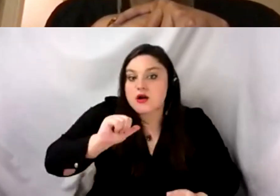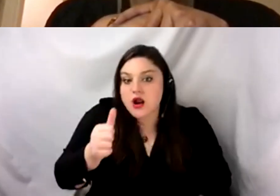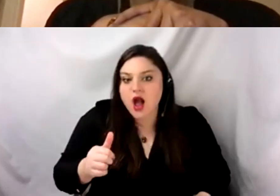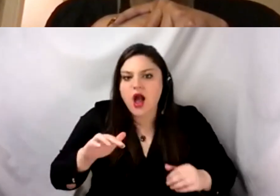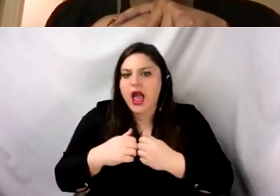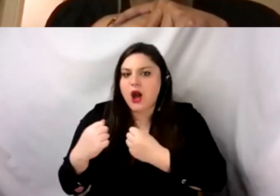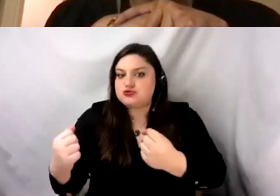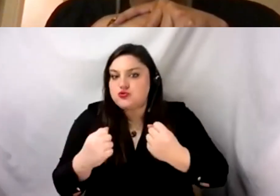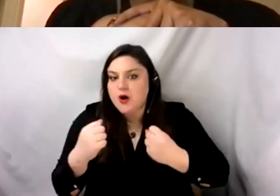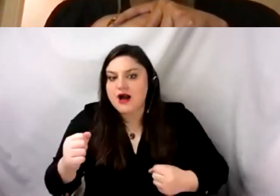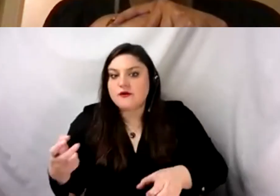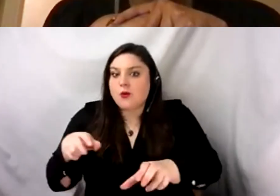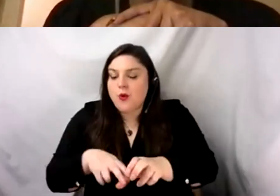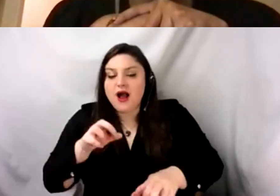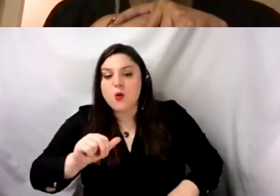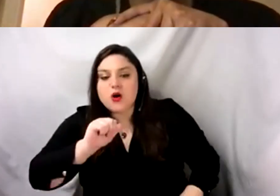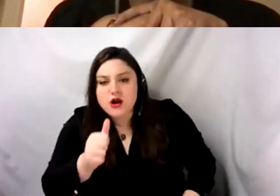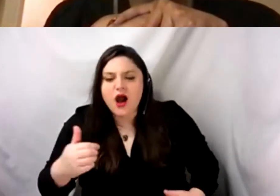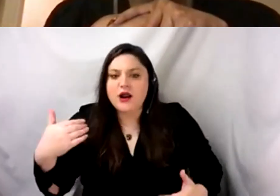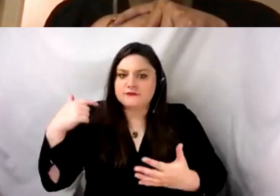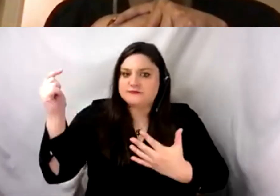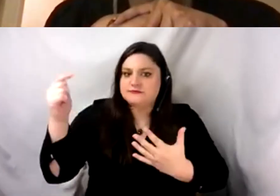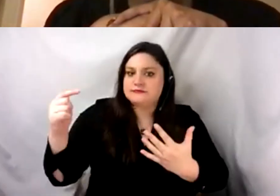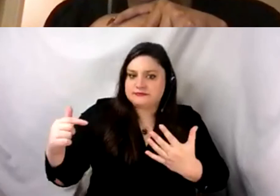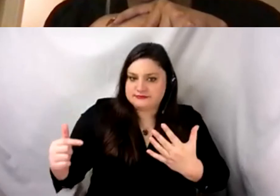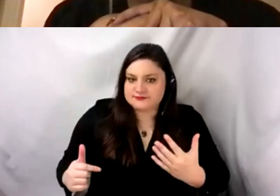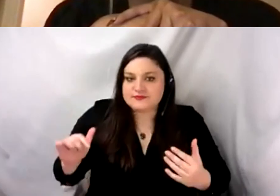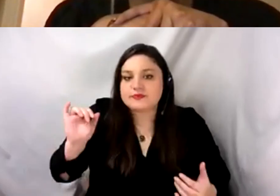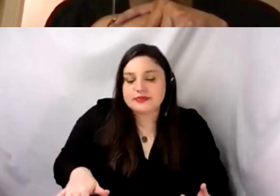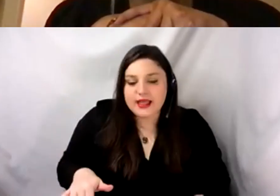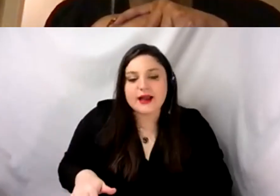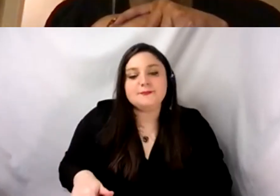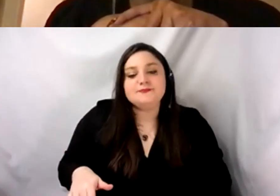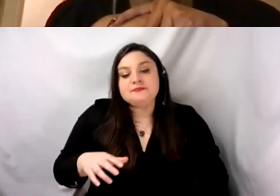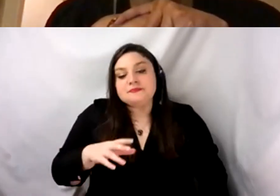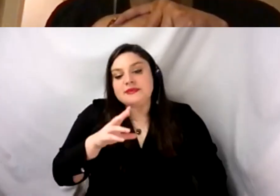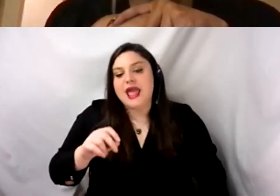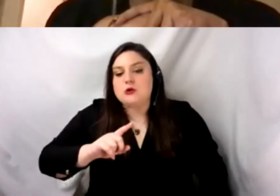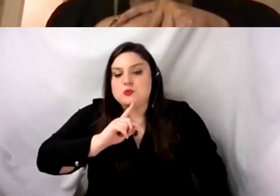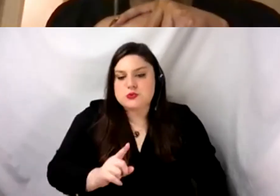I think if anything what we are seeing is there are many performers who are choosing to skip